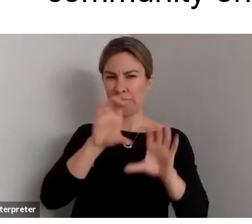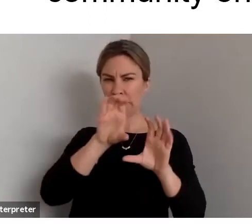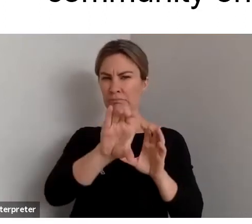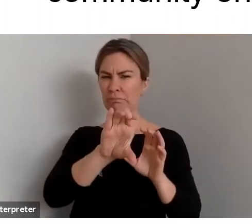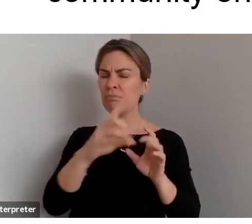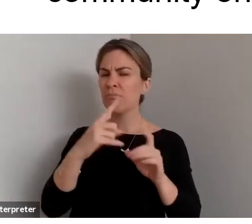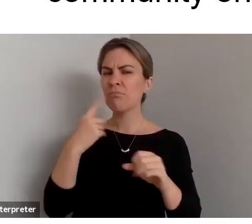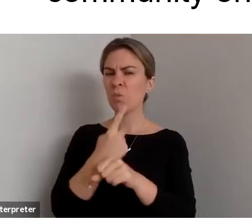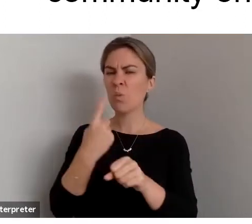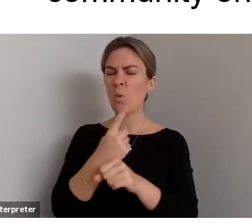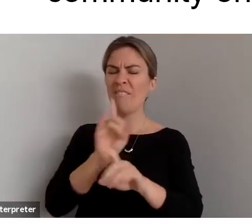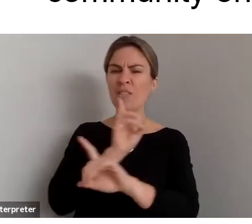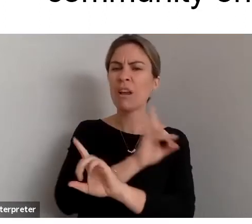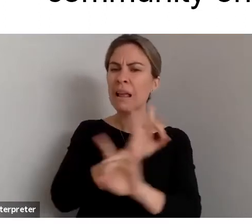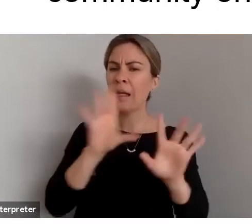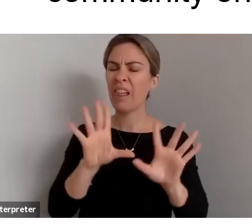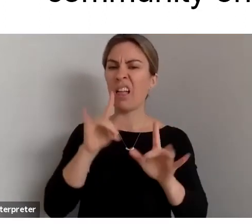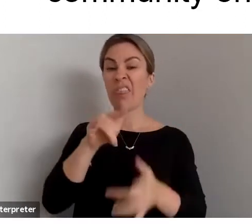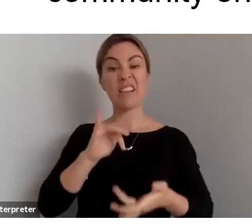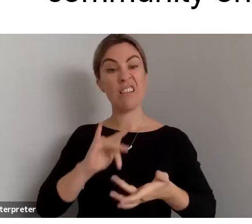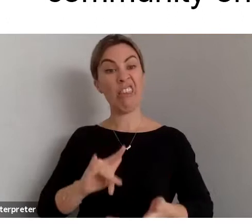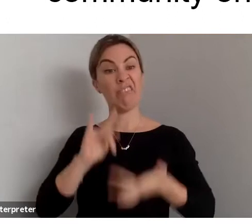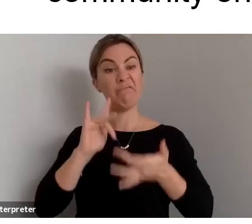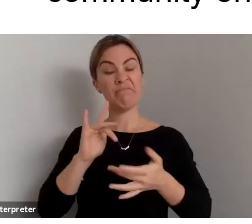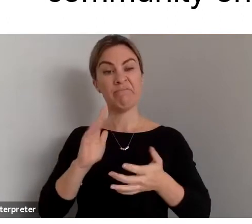official disability definition is.